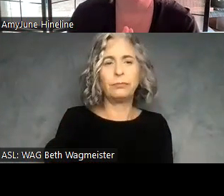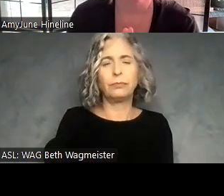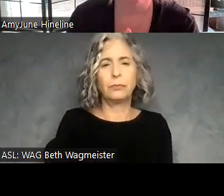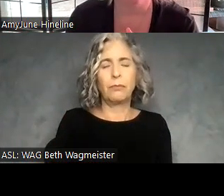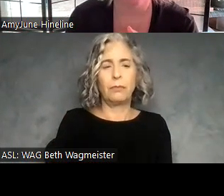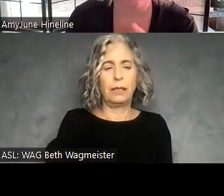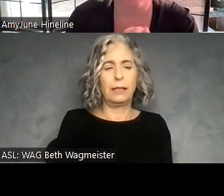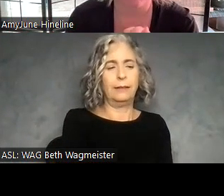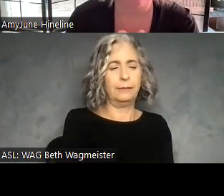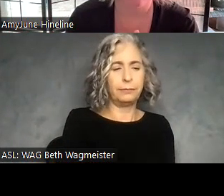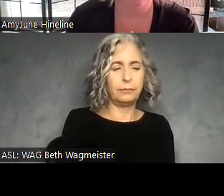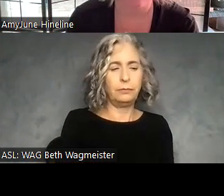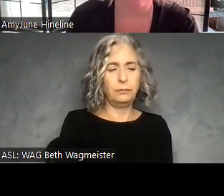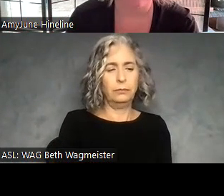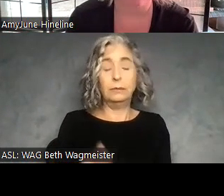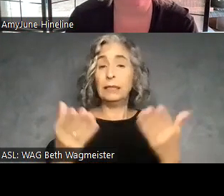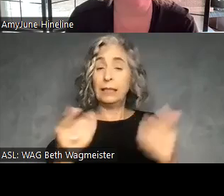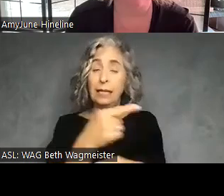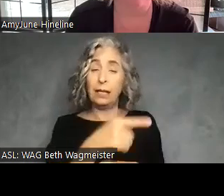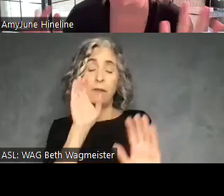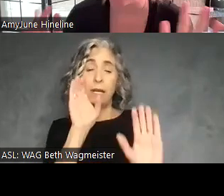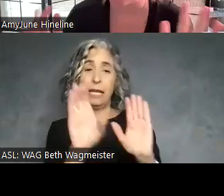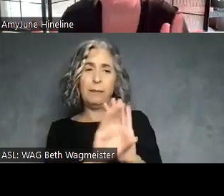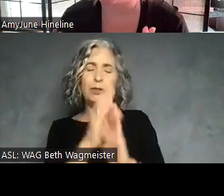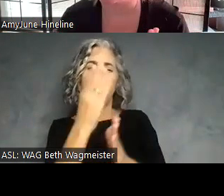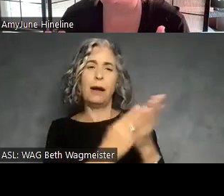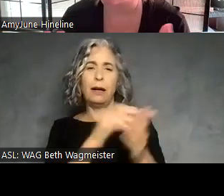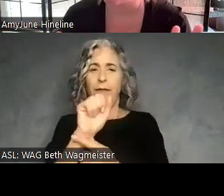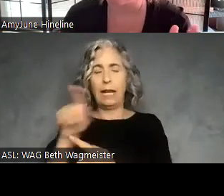concert thing. I am sitting in line. I am waiting on the queue. I am about ready to enter my credit